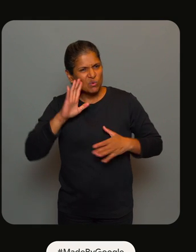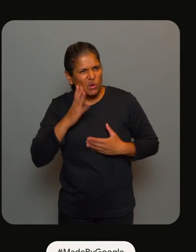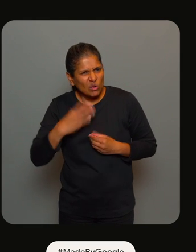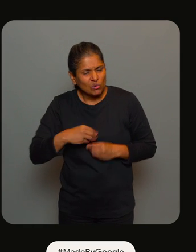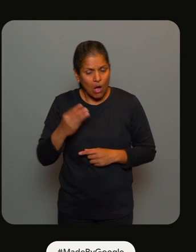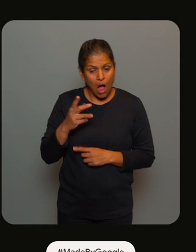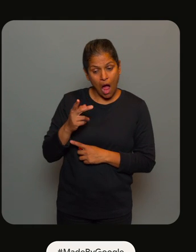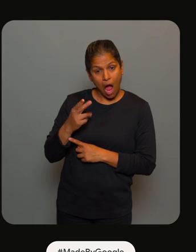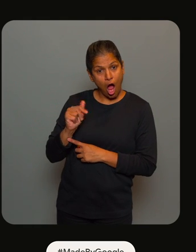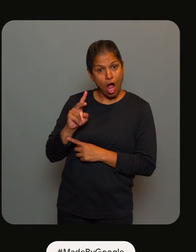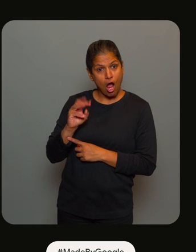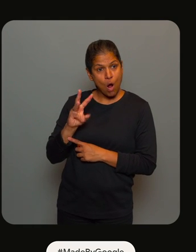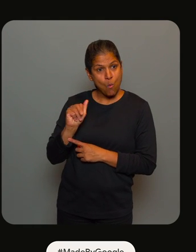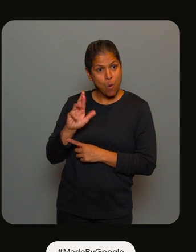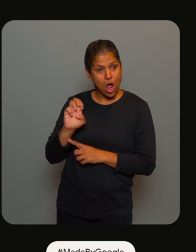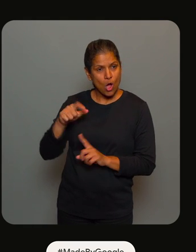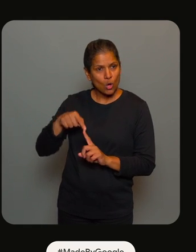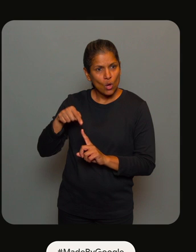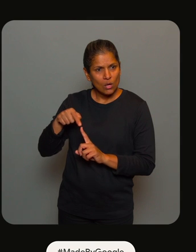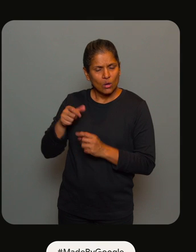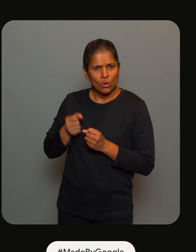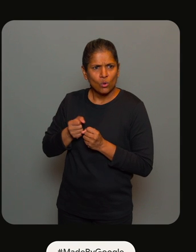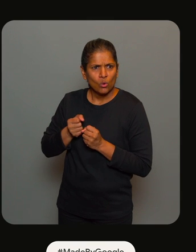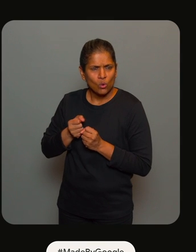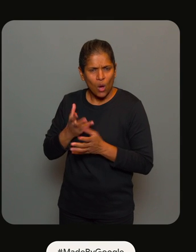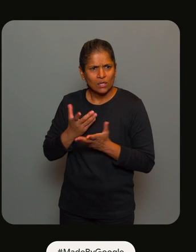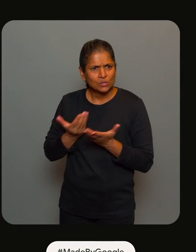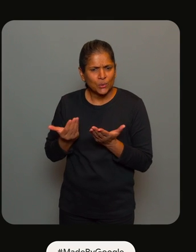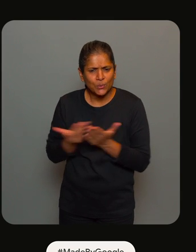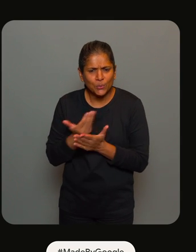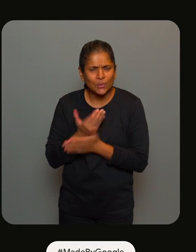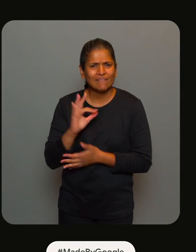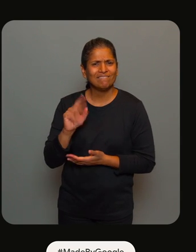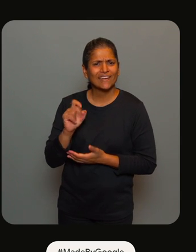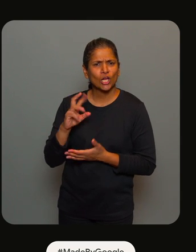leads to truly novel sets of features and capabilities.